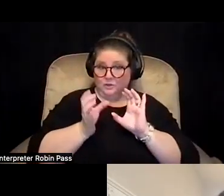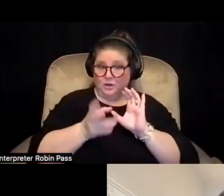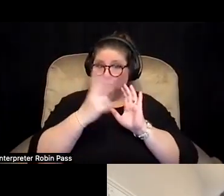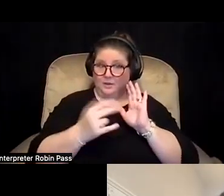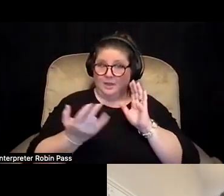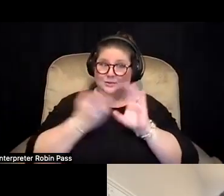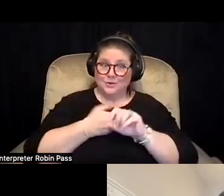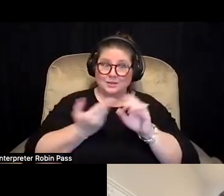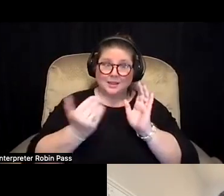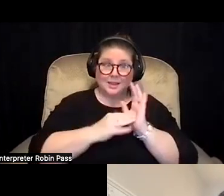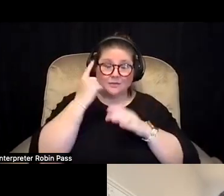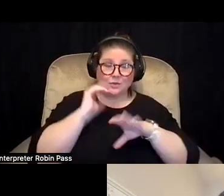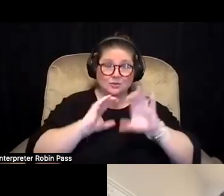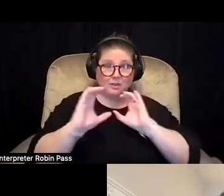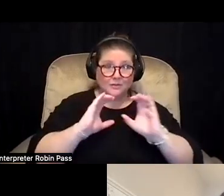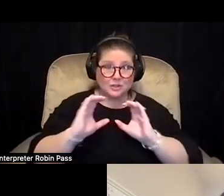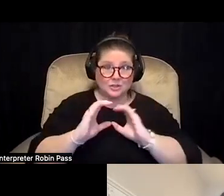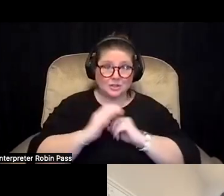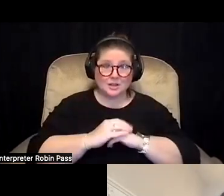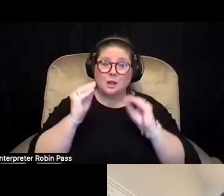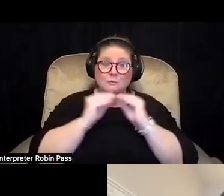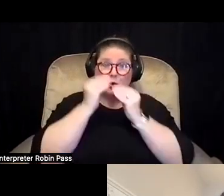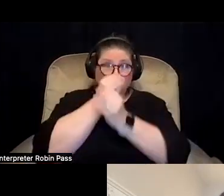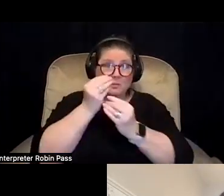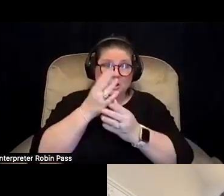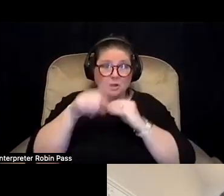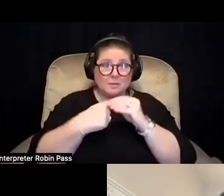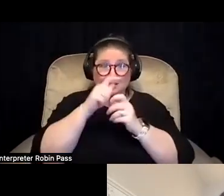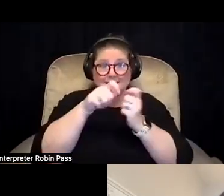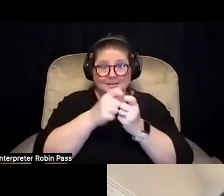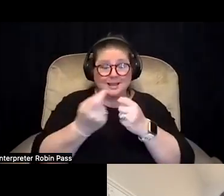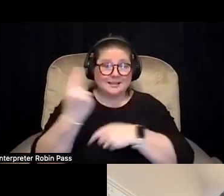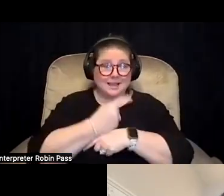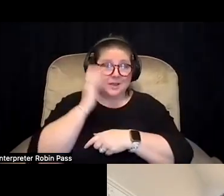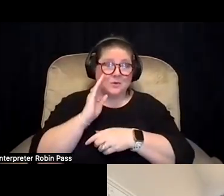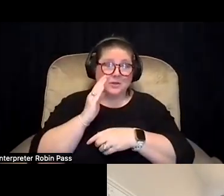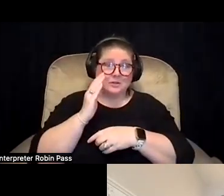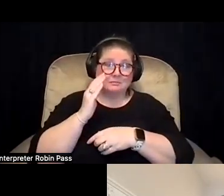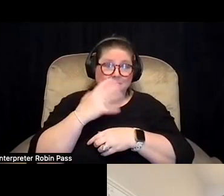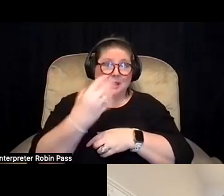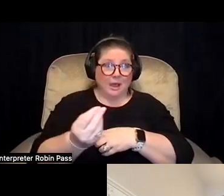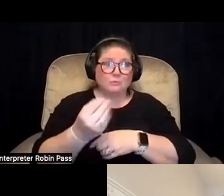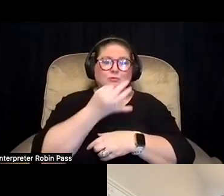for this conversation more information about the precise date will come out shortly um also